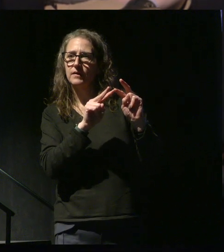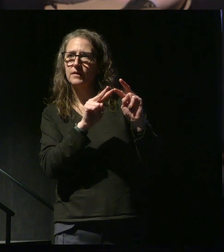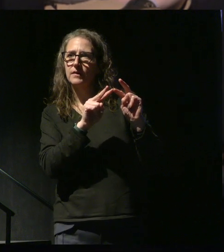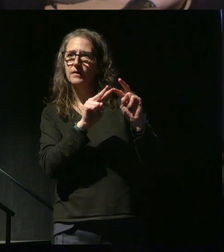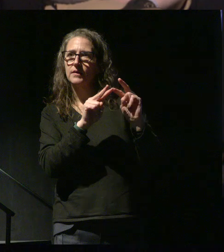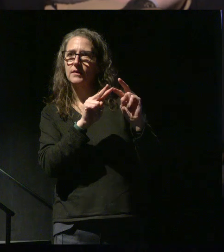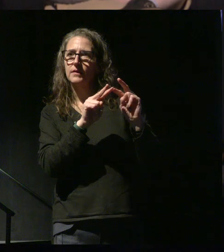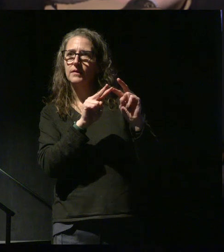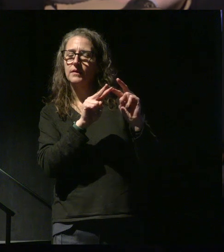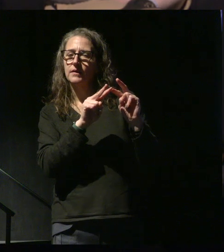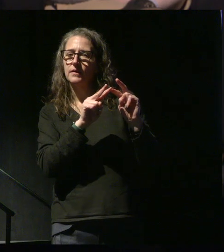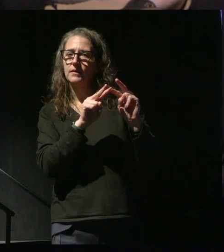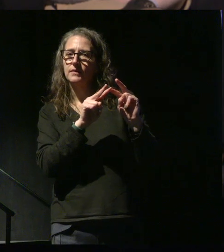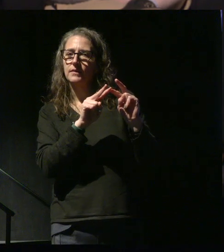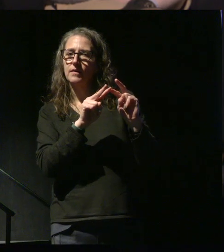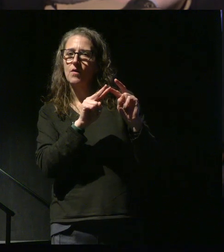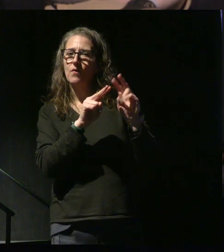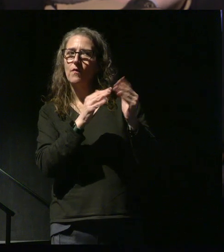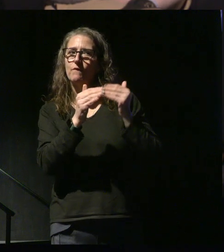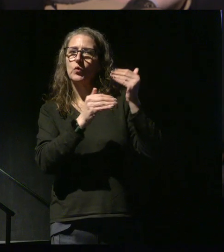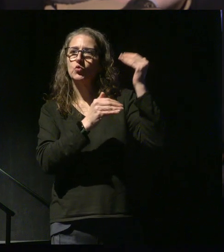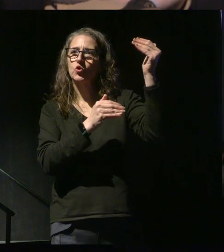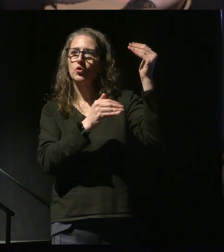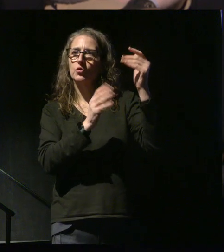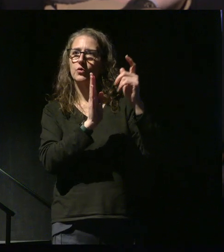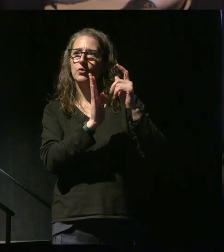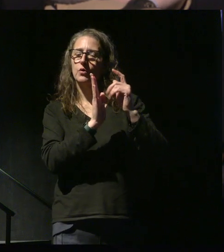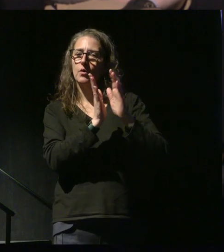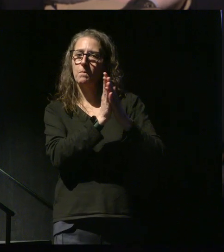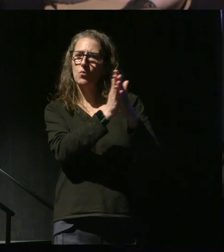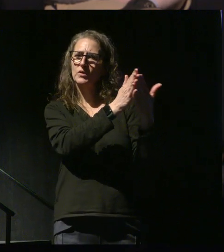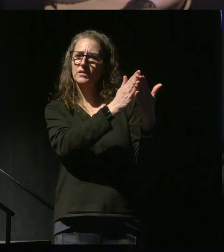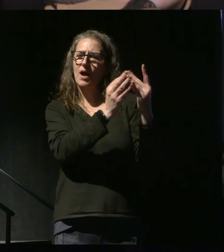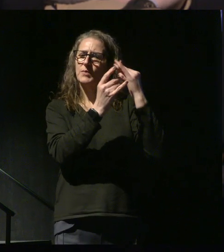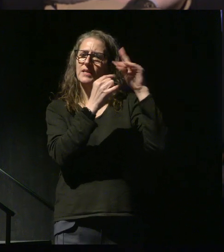and I was thinking about audience and that idea of